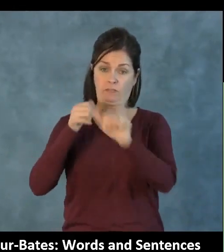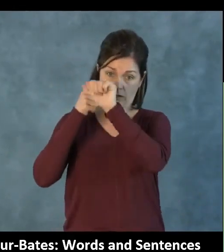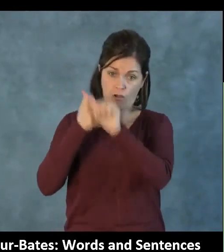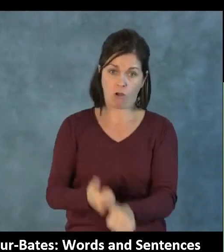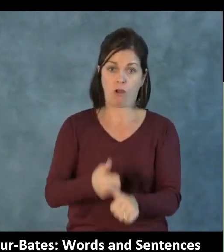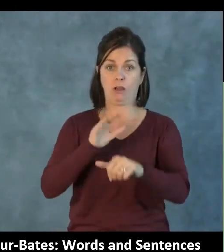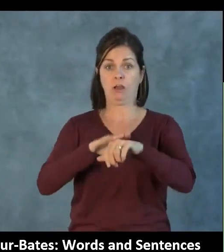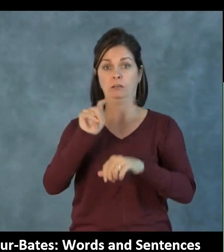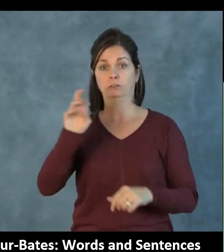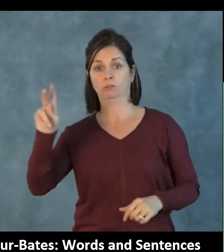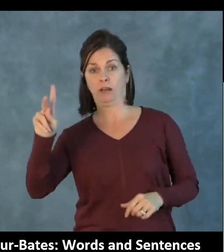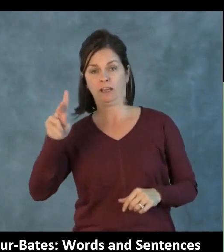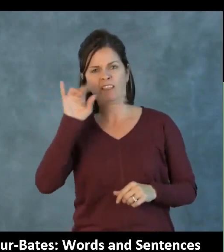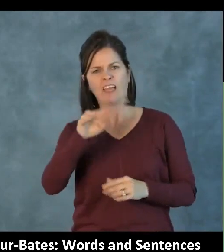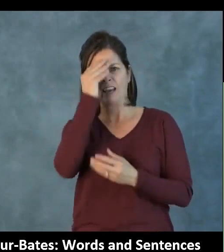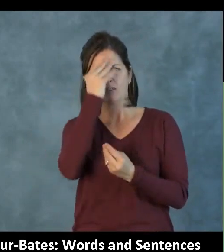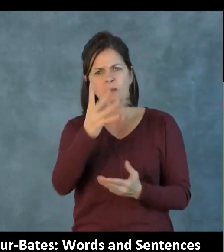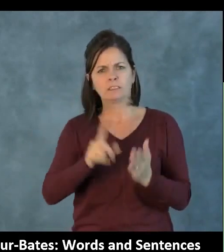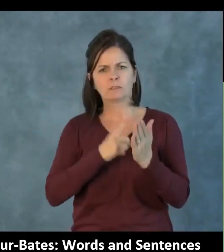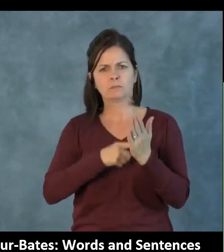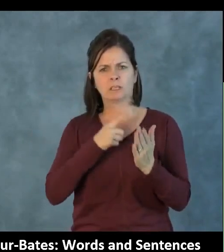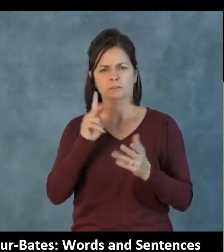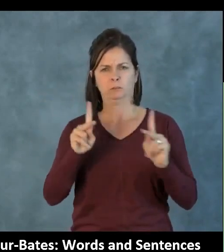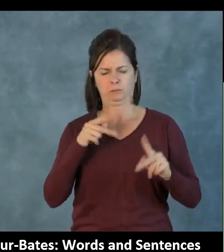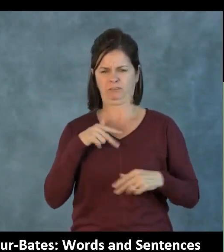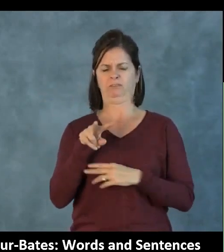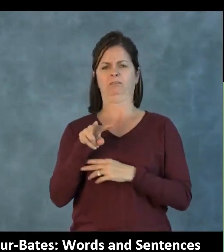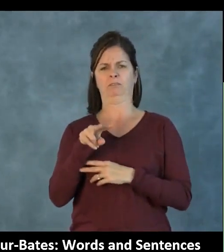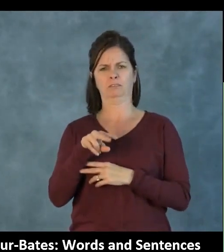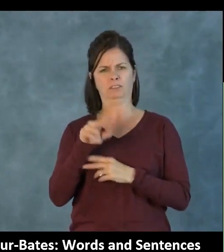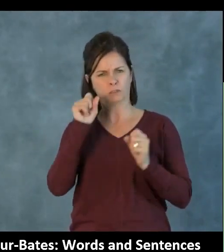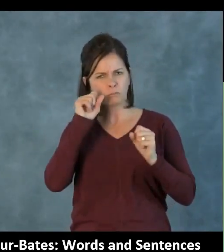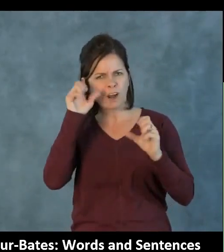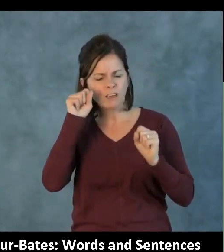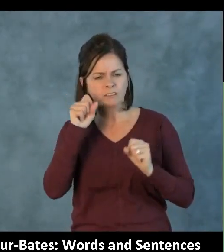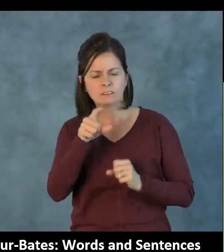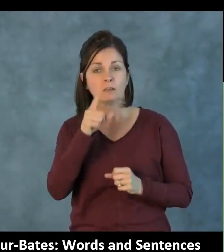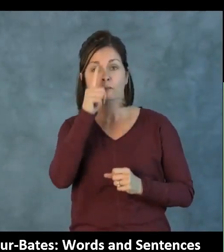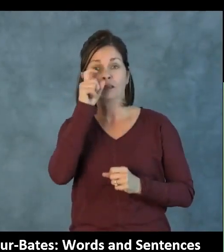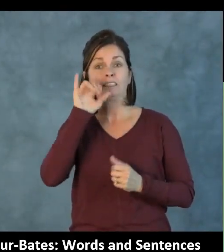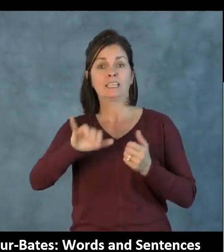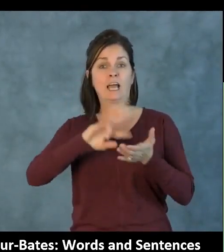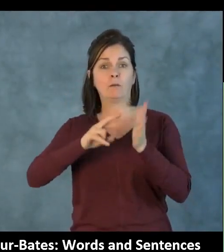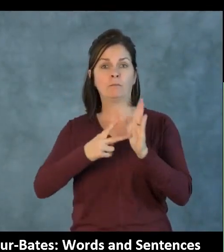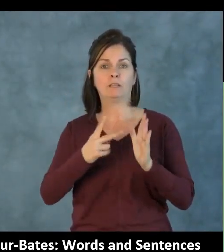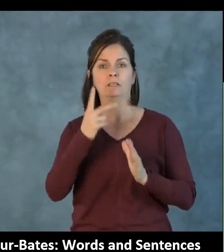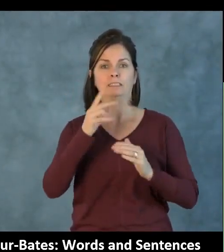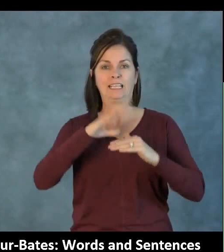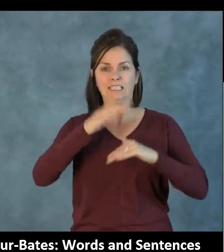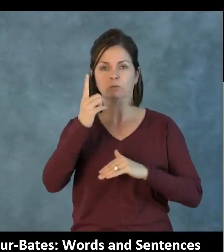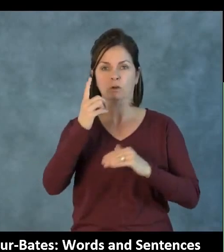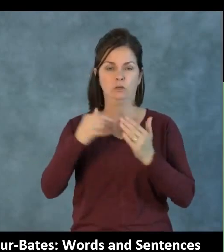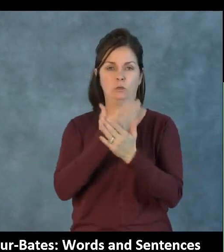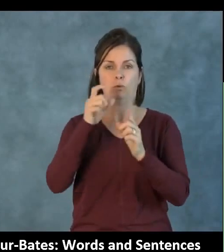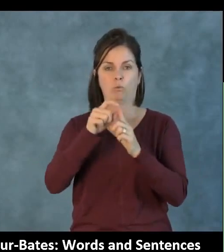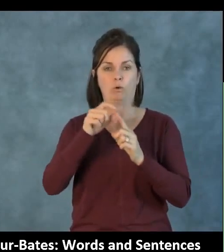That sometimes is surprising to people, because that's more than one new word learned every single day,